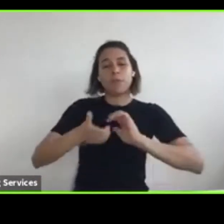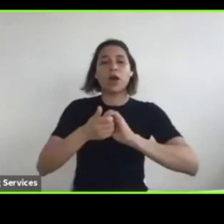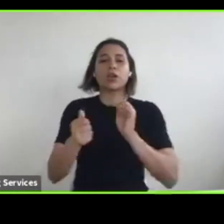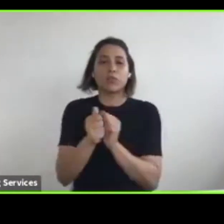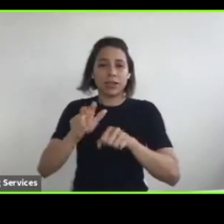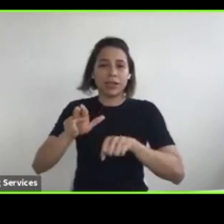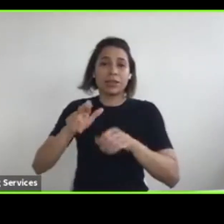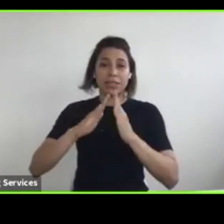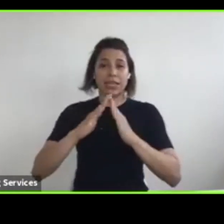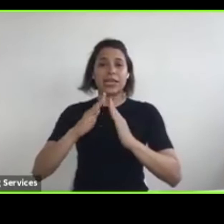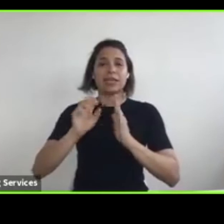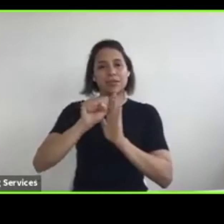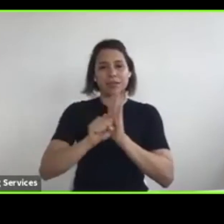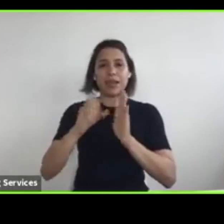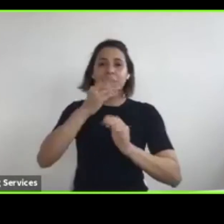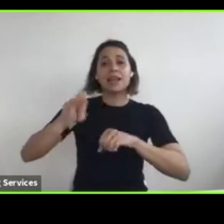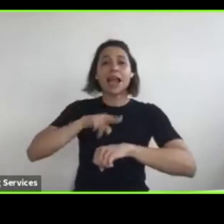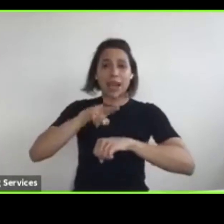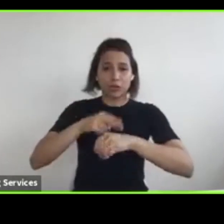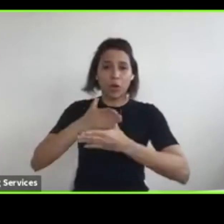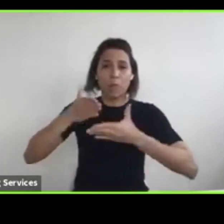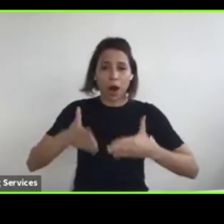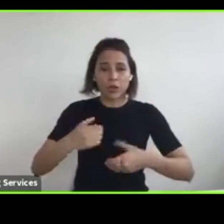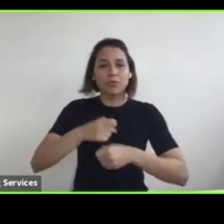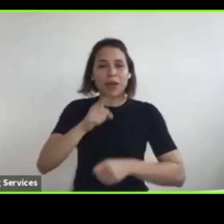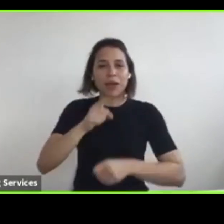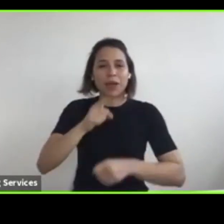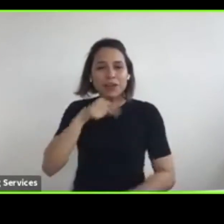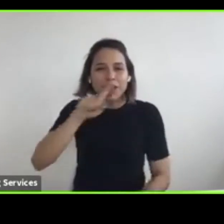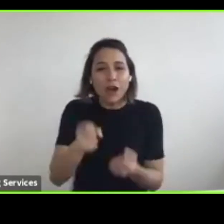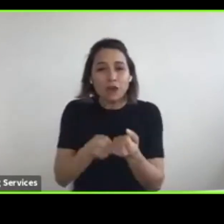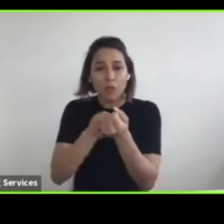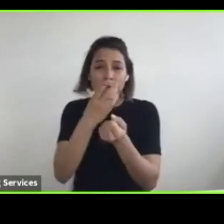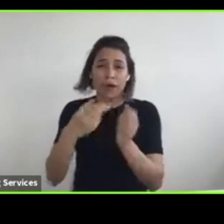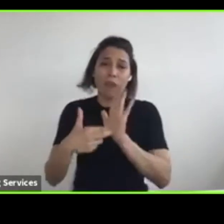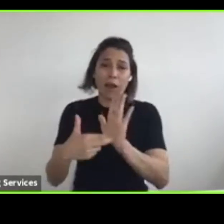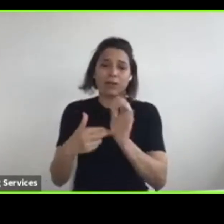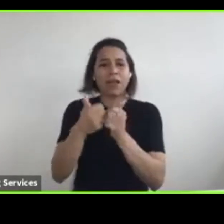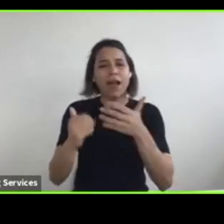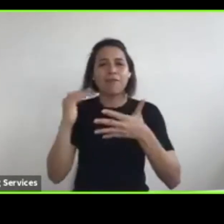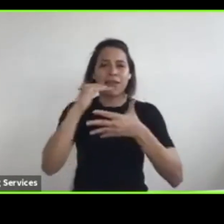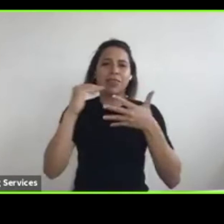WORKERS ARE SUPPORTED AND REPRESENTED AT EVERY LEVEL OF GOVERNMENT AS POLICIES AND